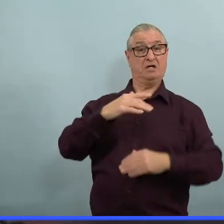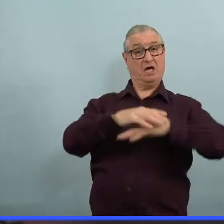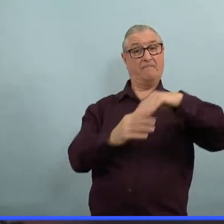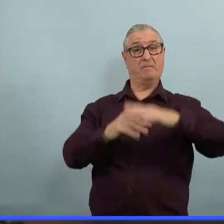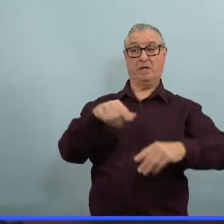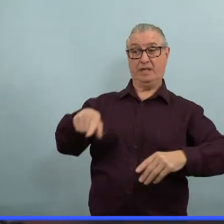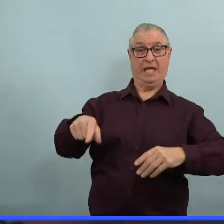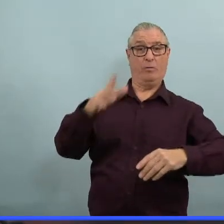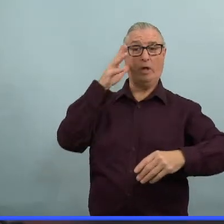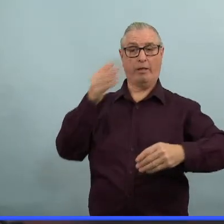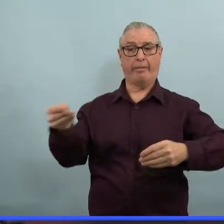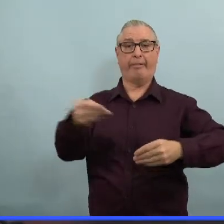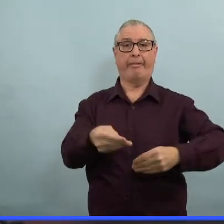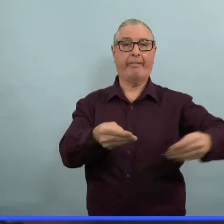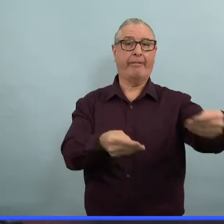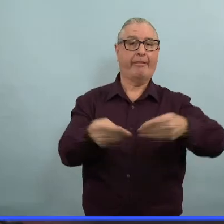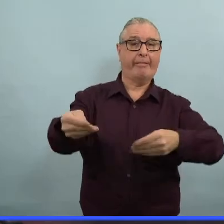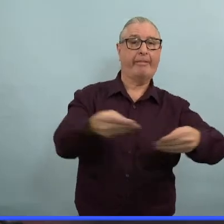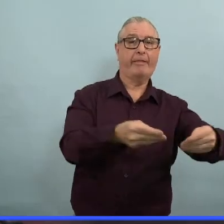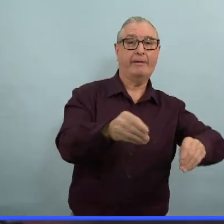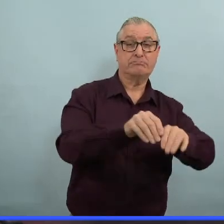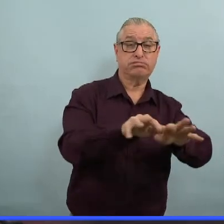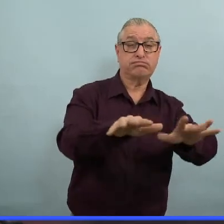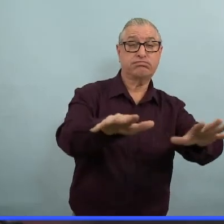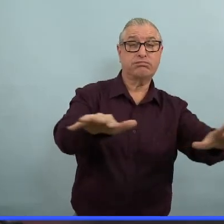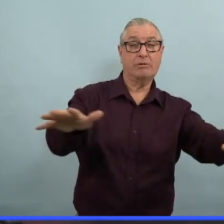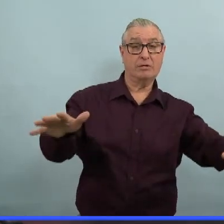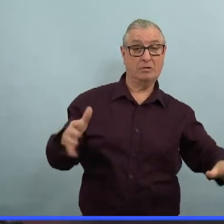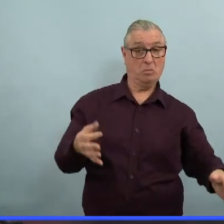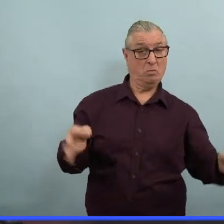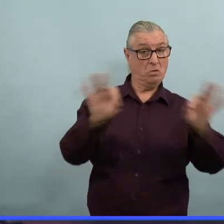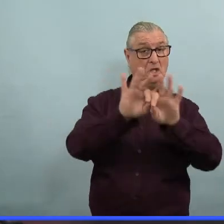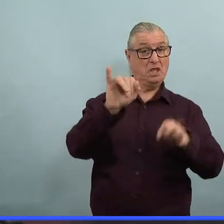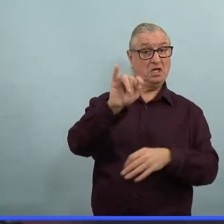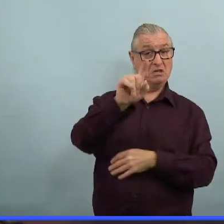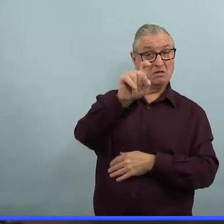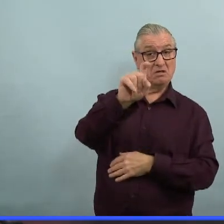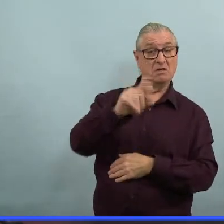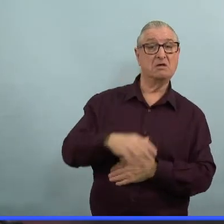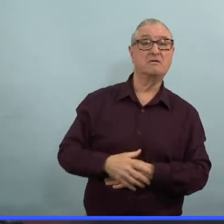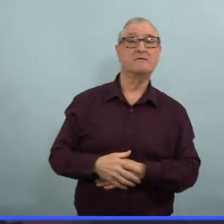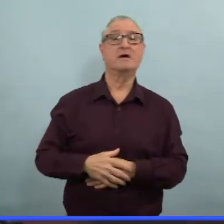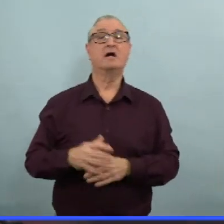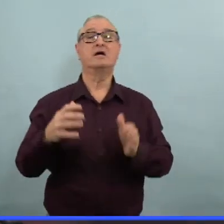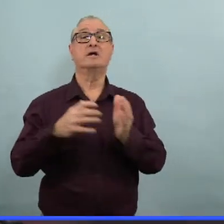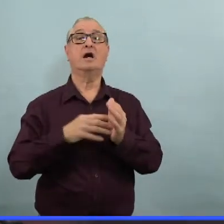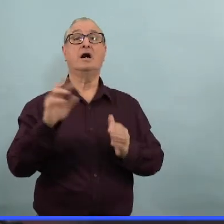been at risk every respiratory virus season as well and and and uh if we see another variant or